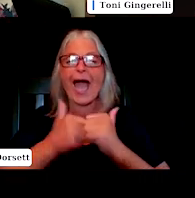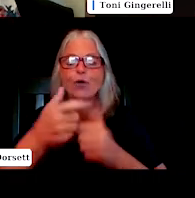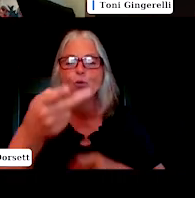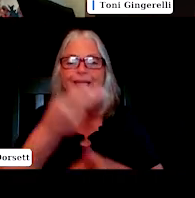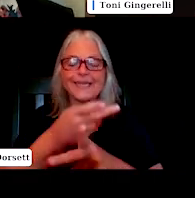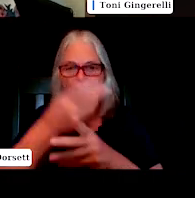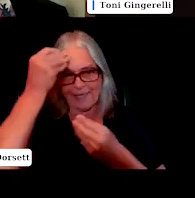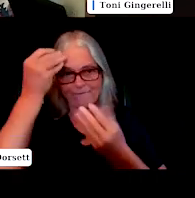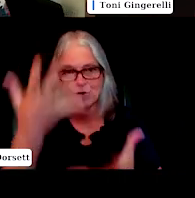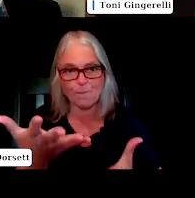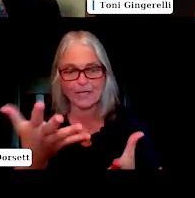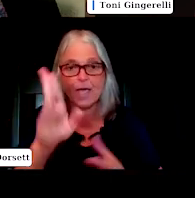Information Updated.